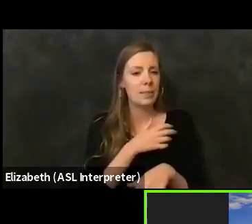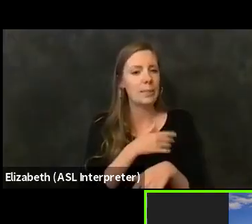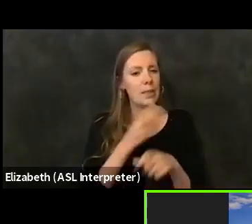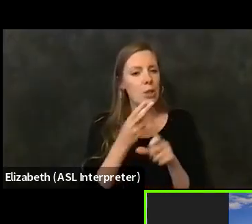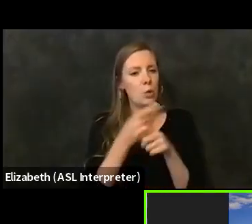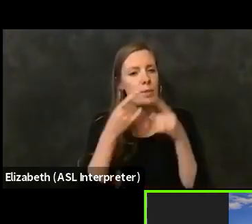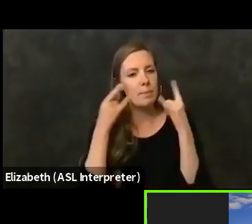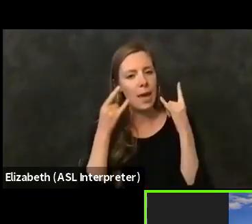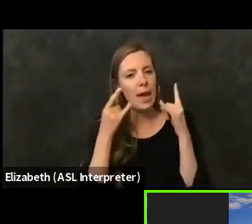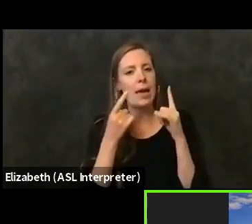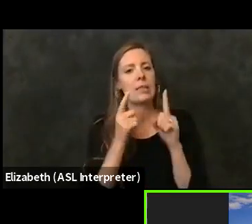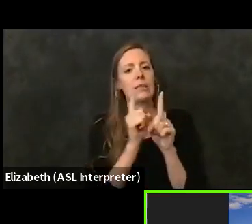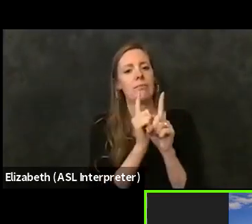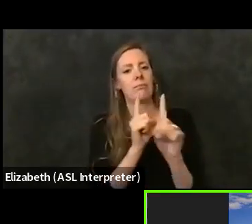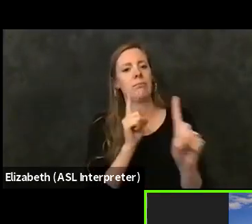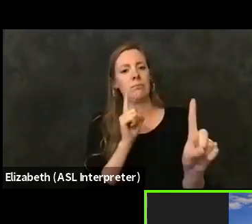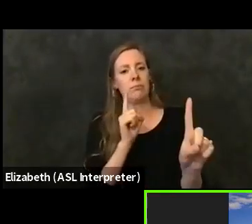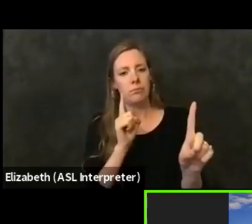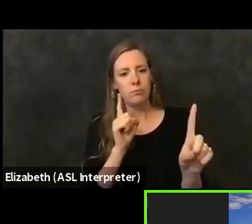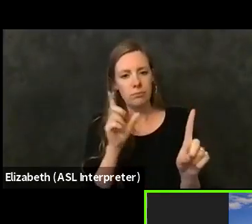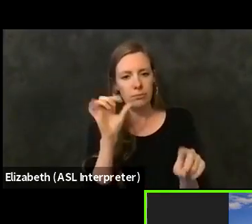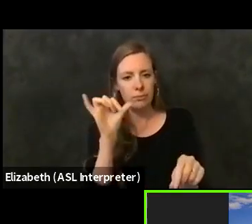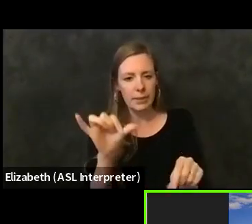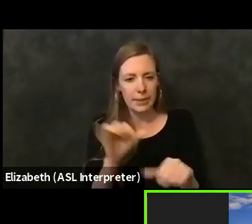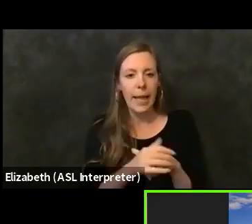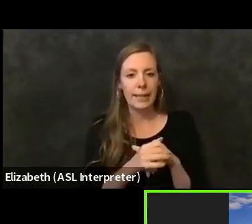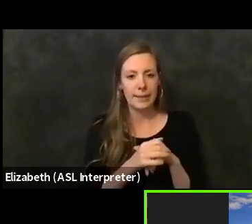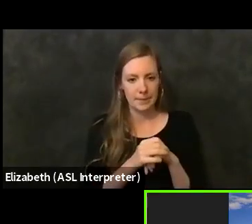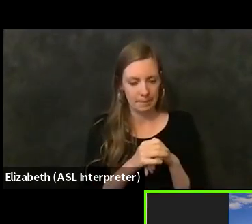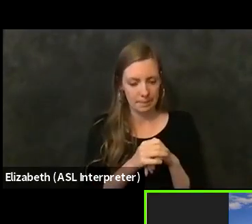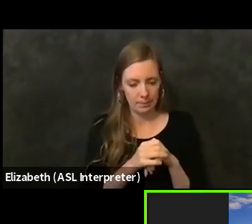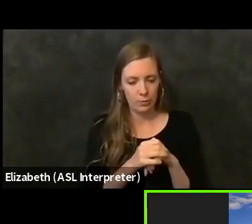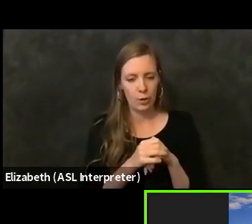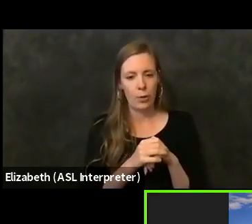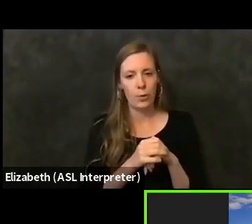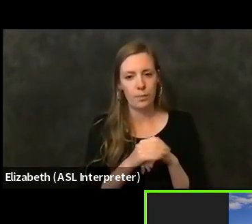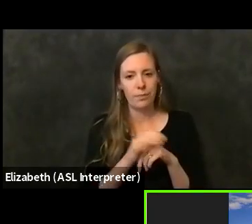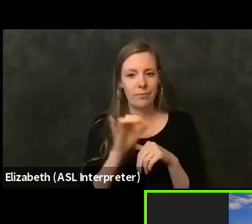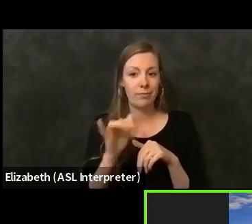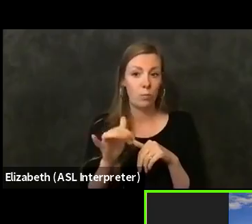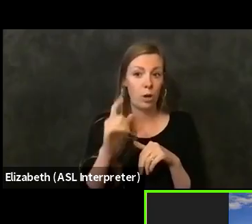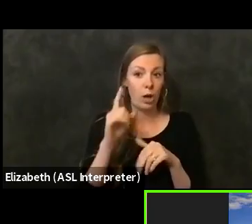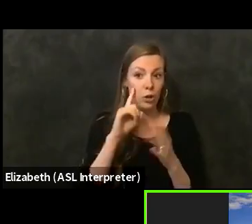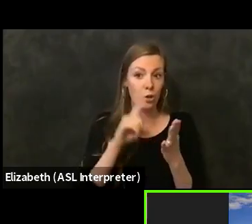distancing and new iterations of what we call variants mutations.